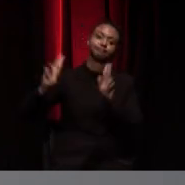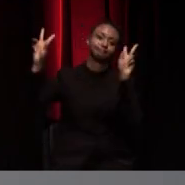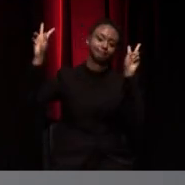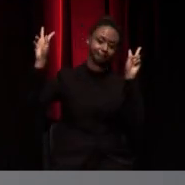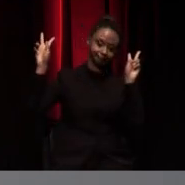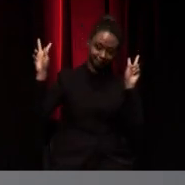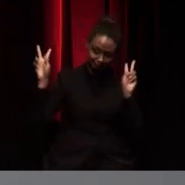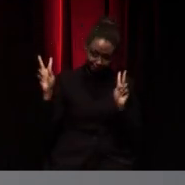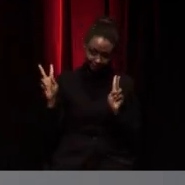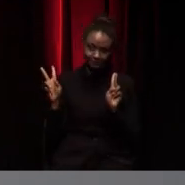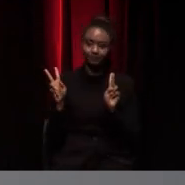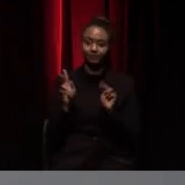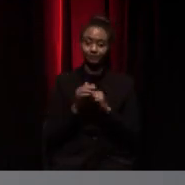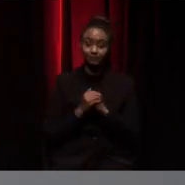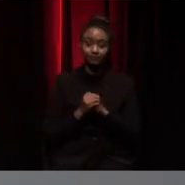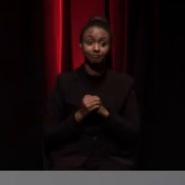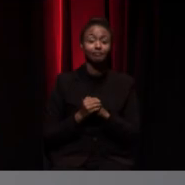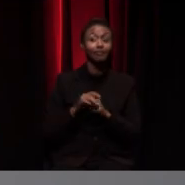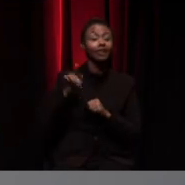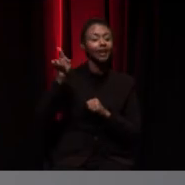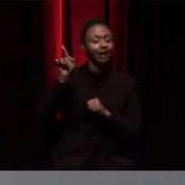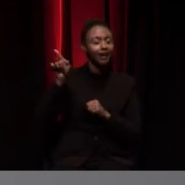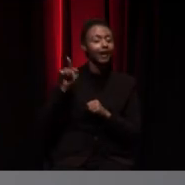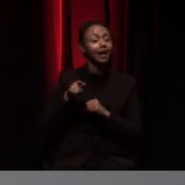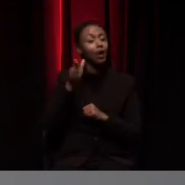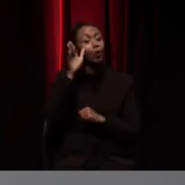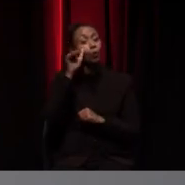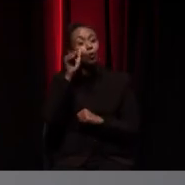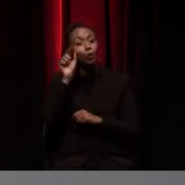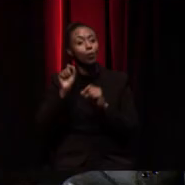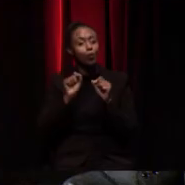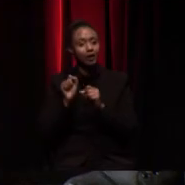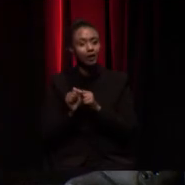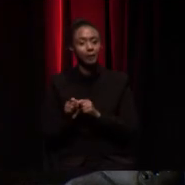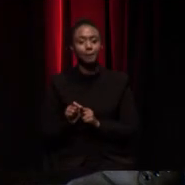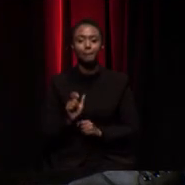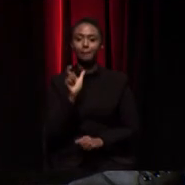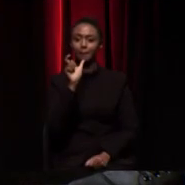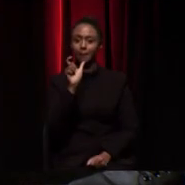In this case, the guy was curious about the verb guarantee.